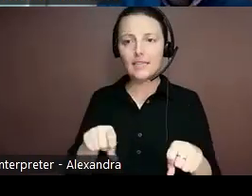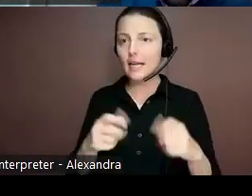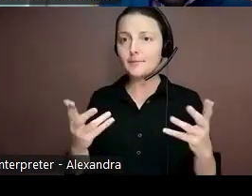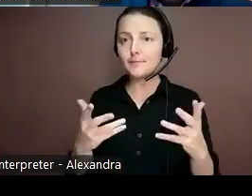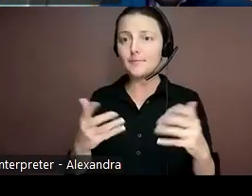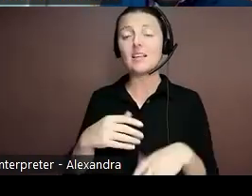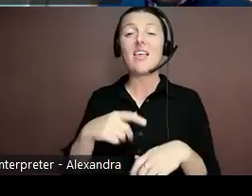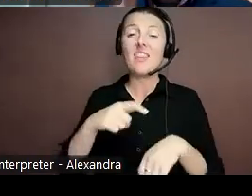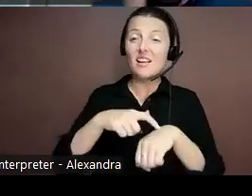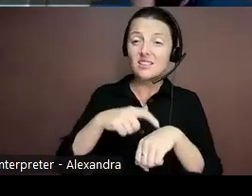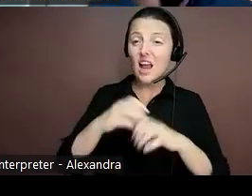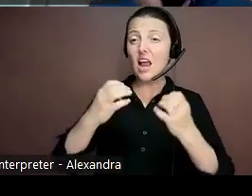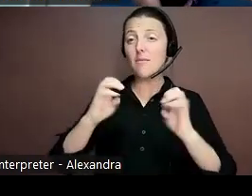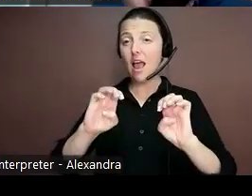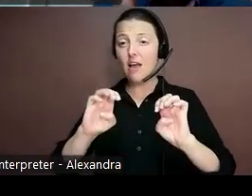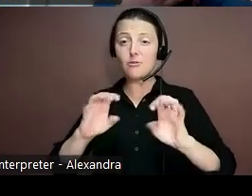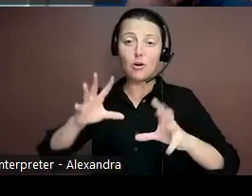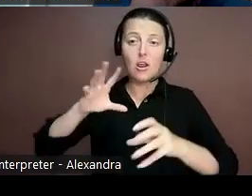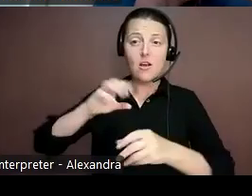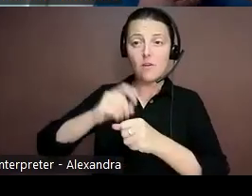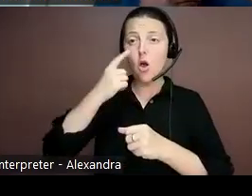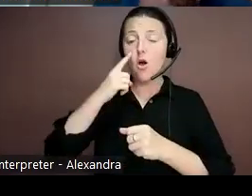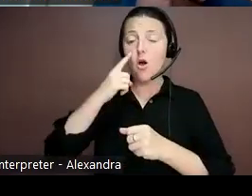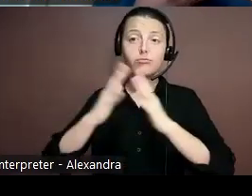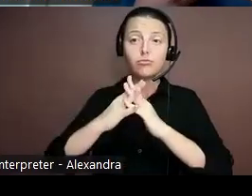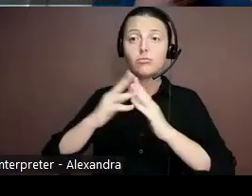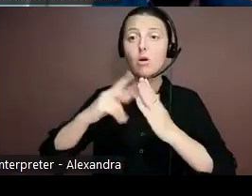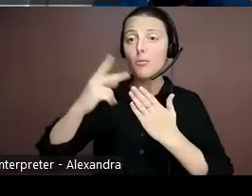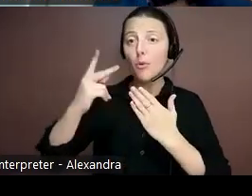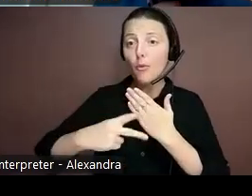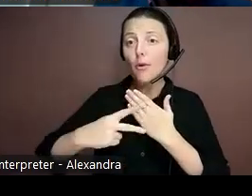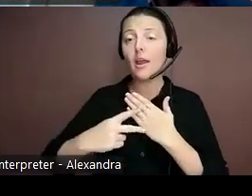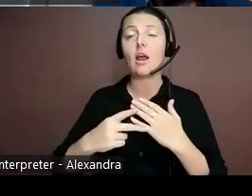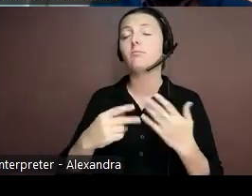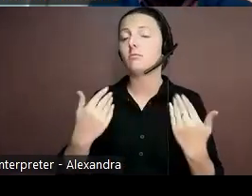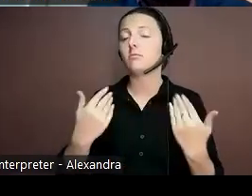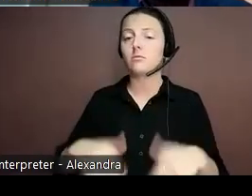ongoing work and commitment that it takes. Um very much a model for what we'd like to be able